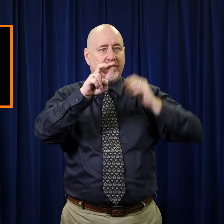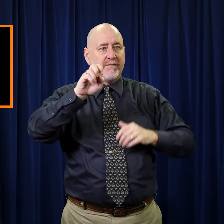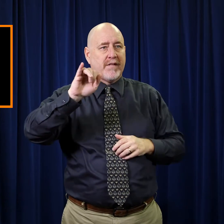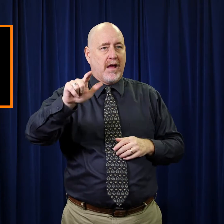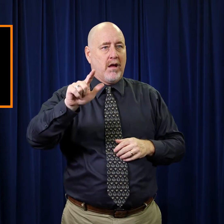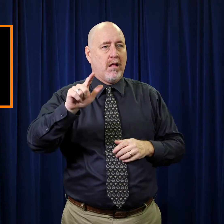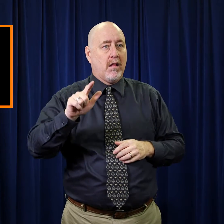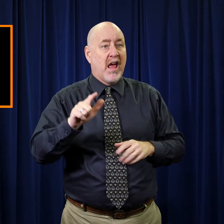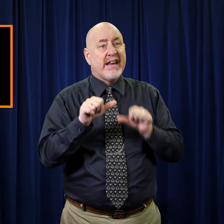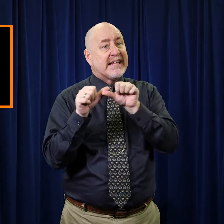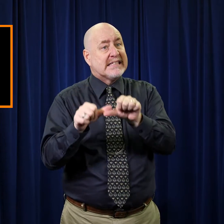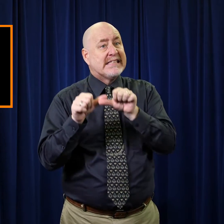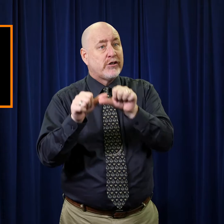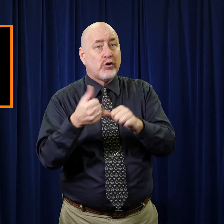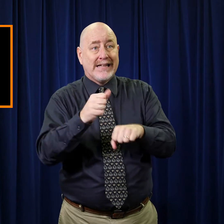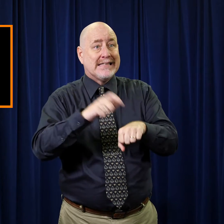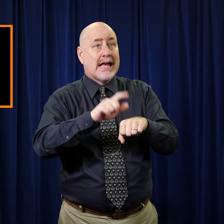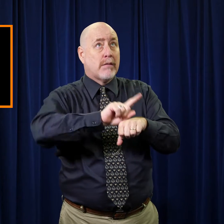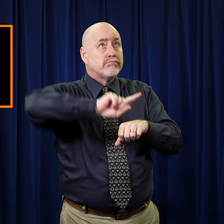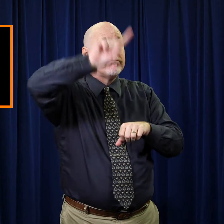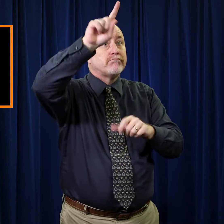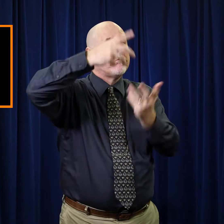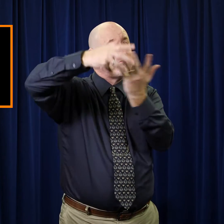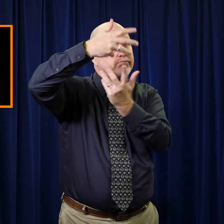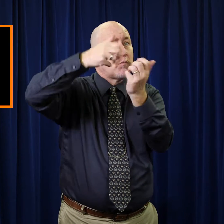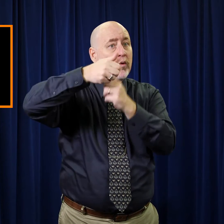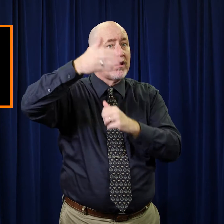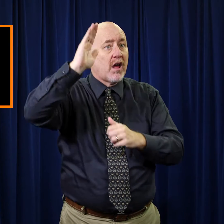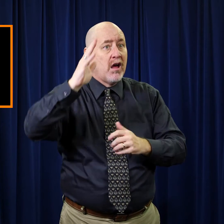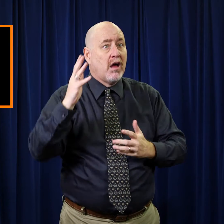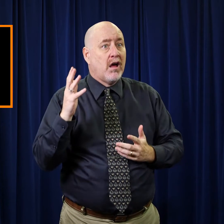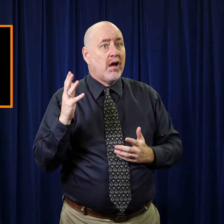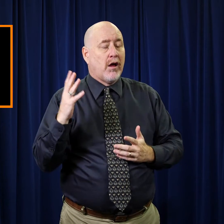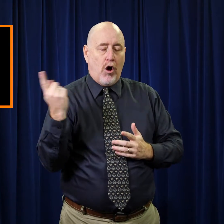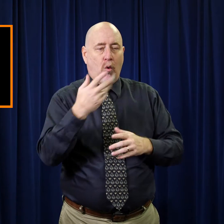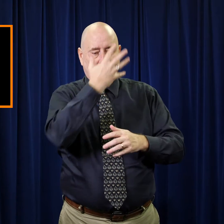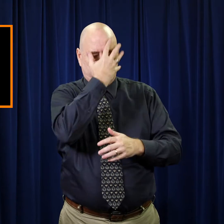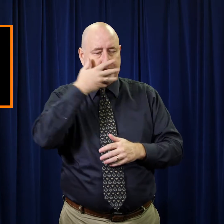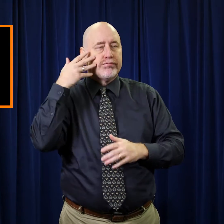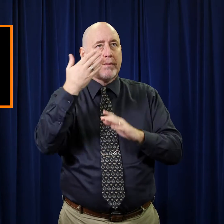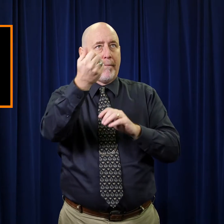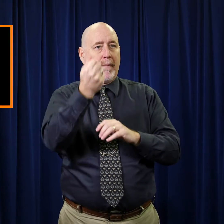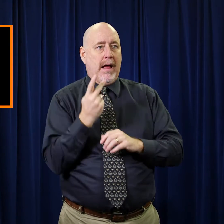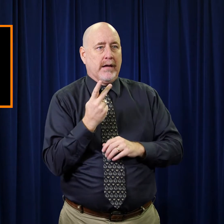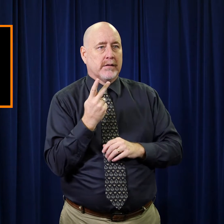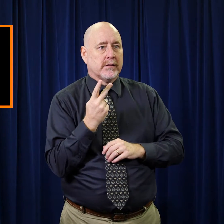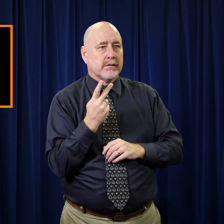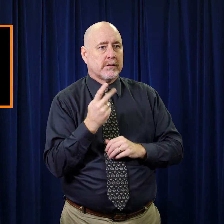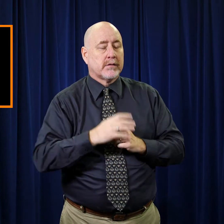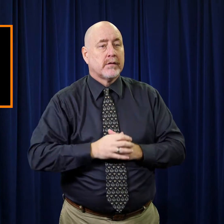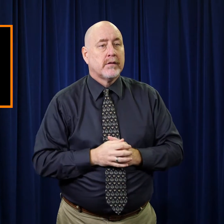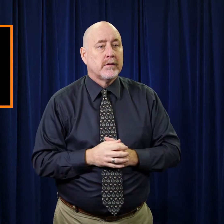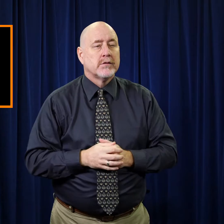over his face and they continued this practice whenever he would be in the presence of God.